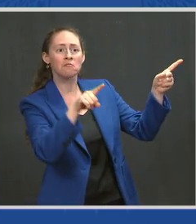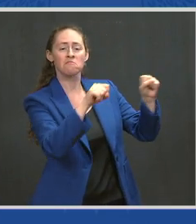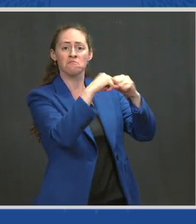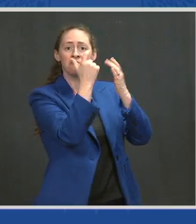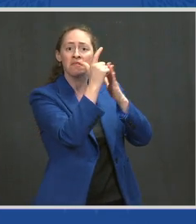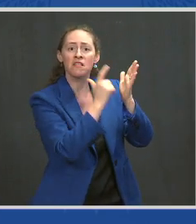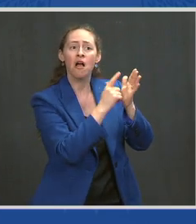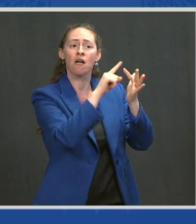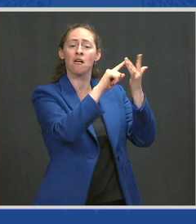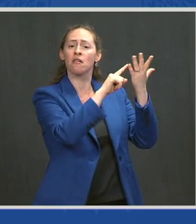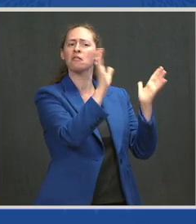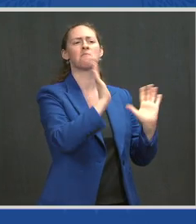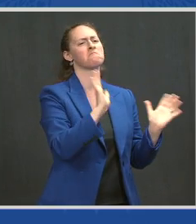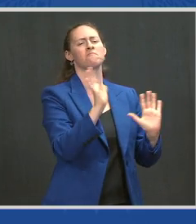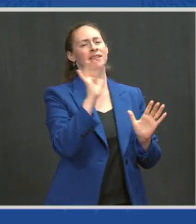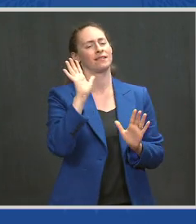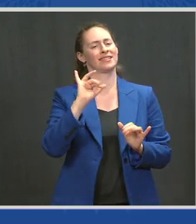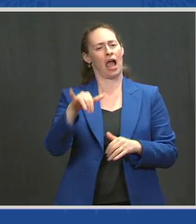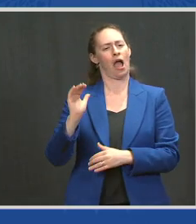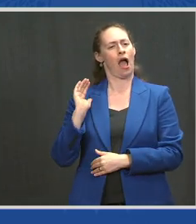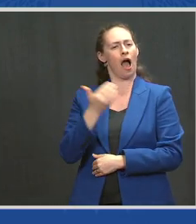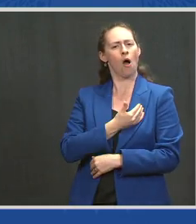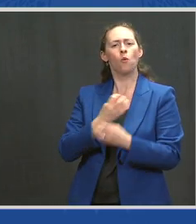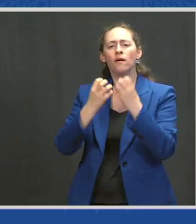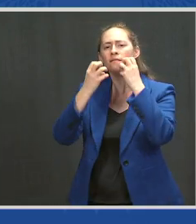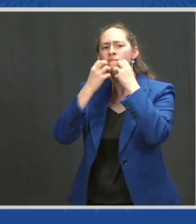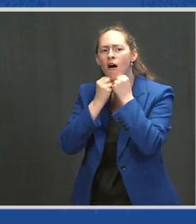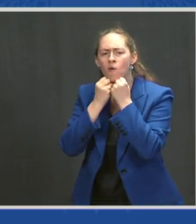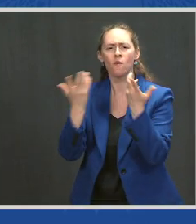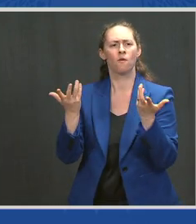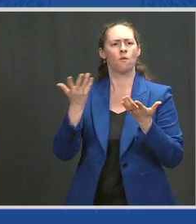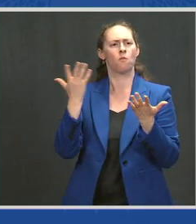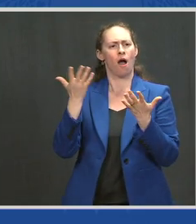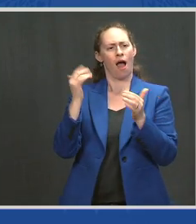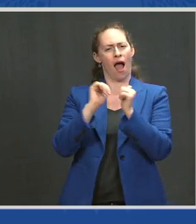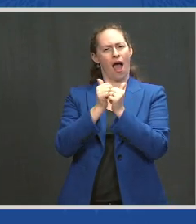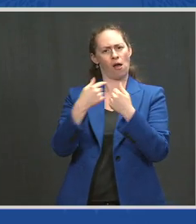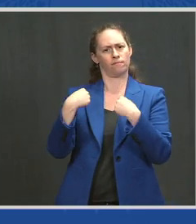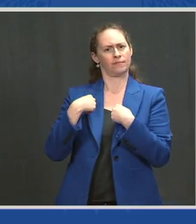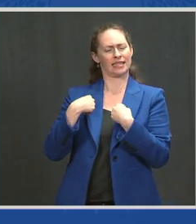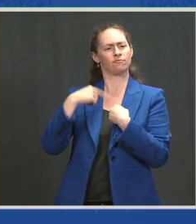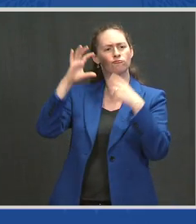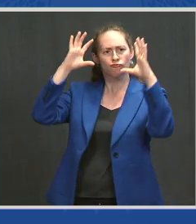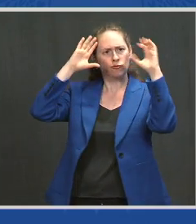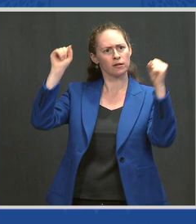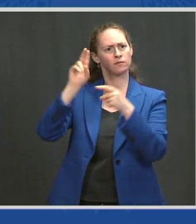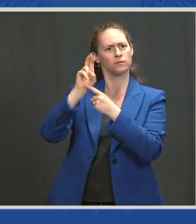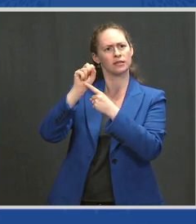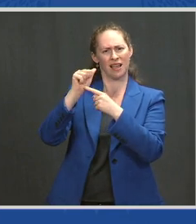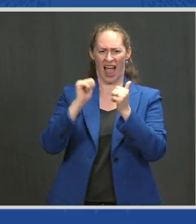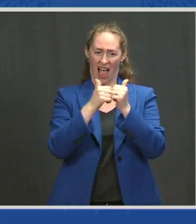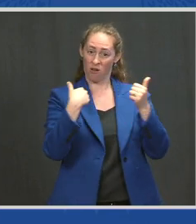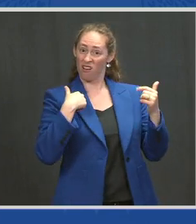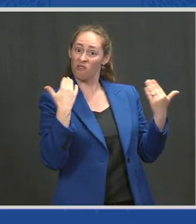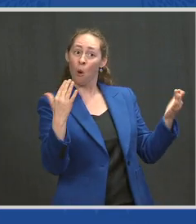How could I be the President of the United States of America and not speak out against the violation of human rights?